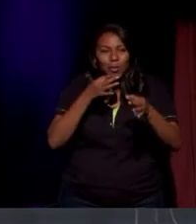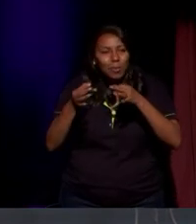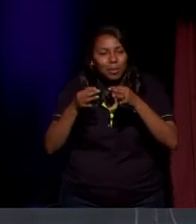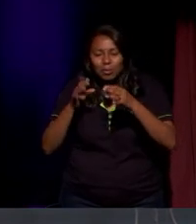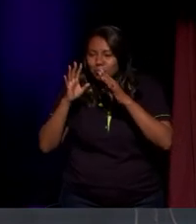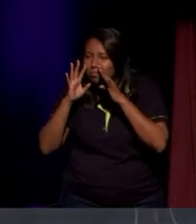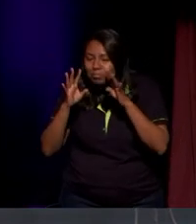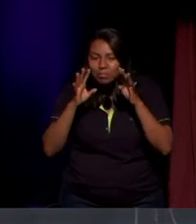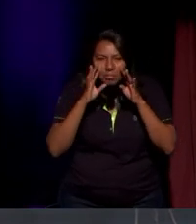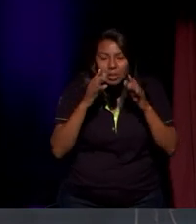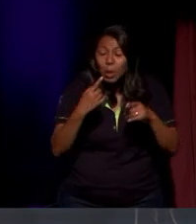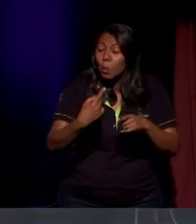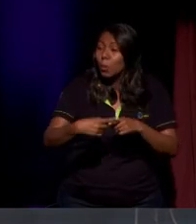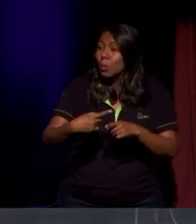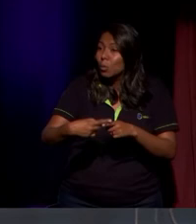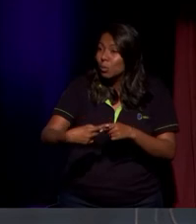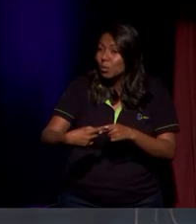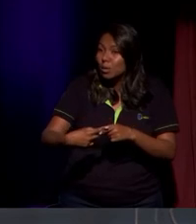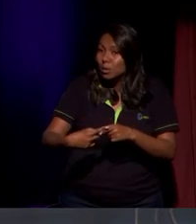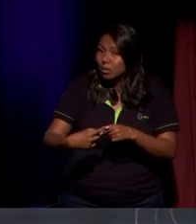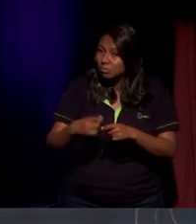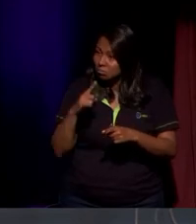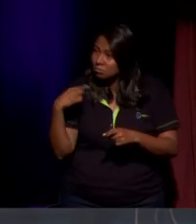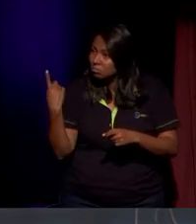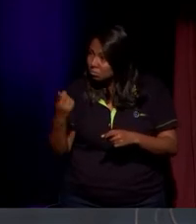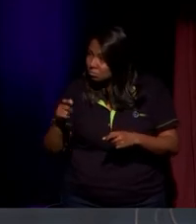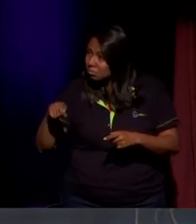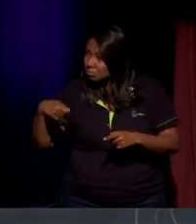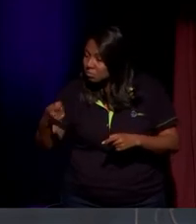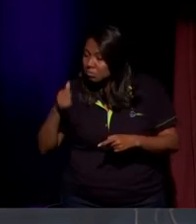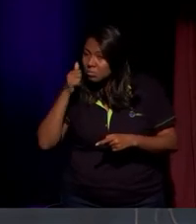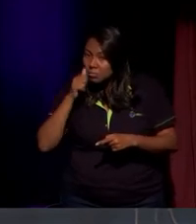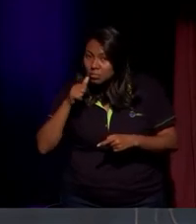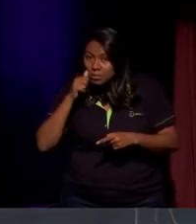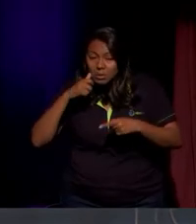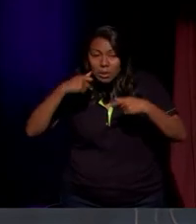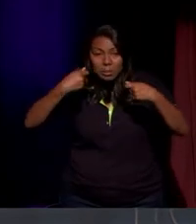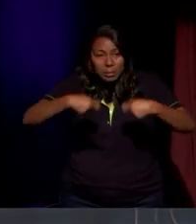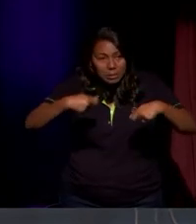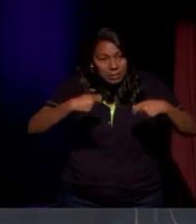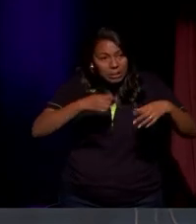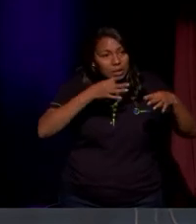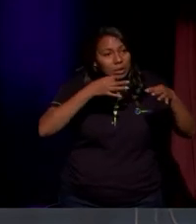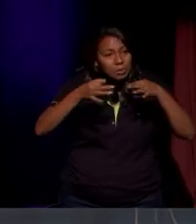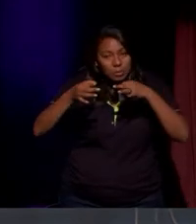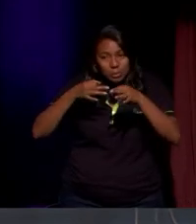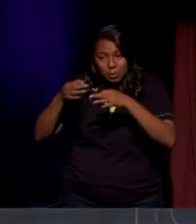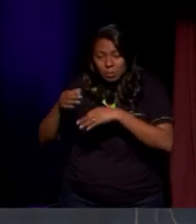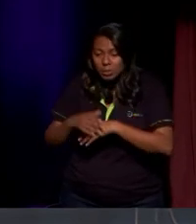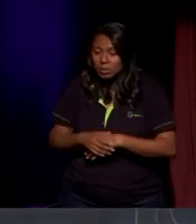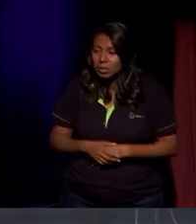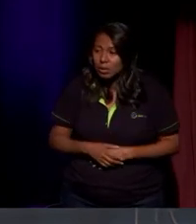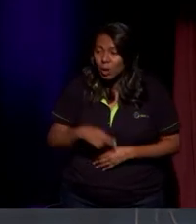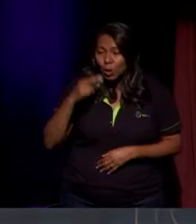because we have, we, women, we need to talk, the dream of a society